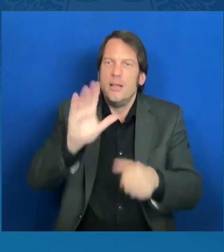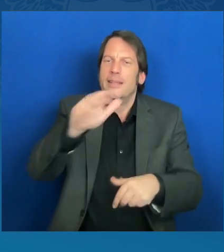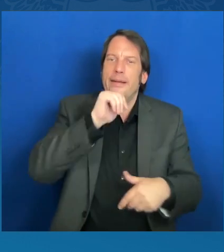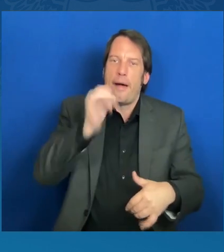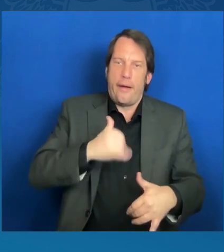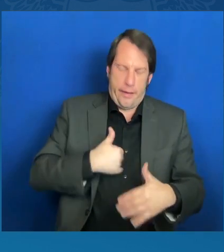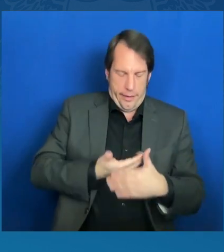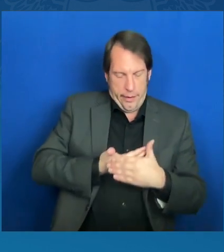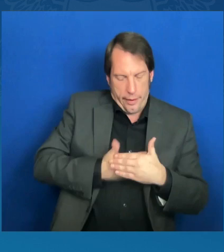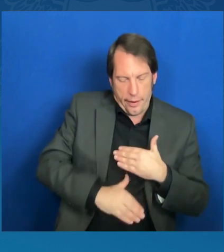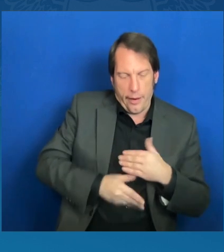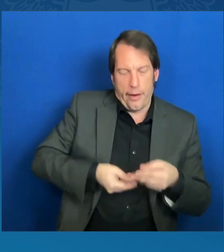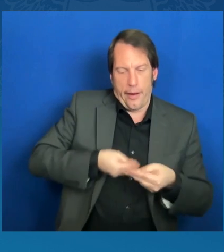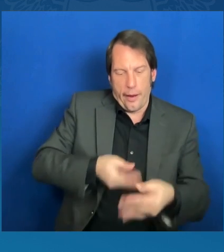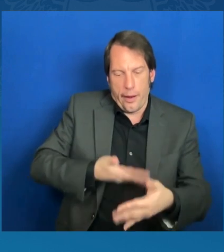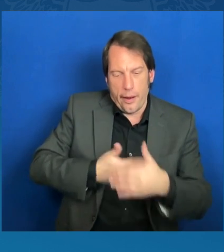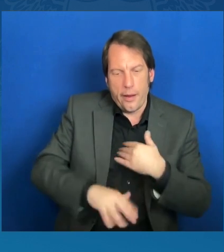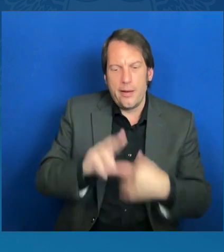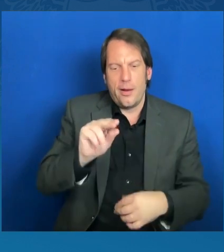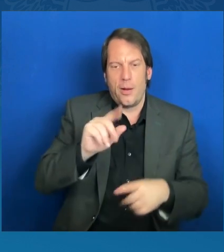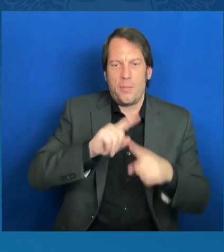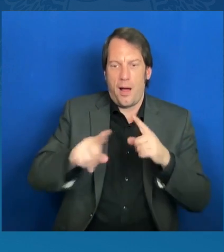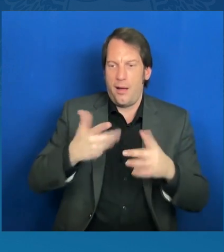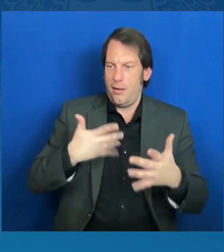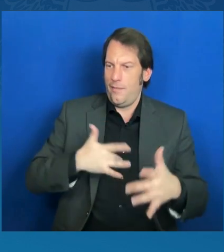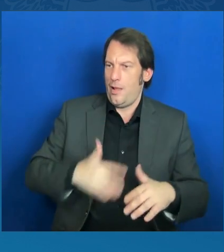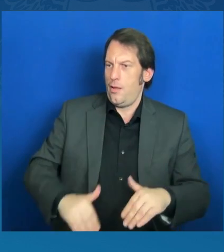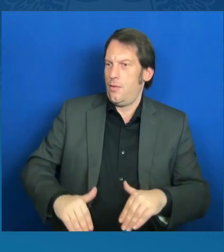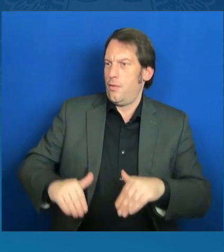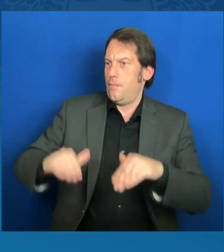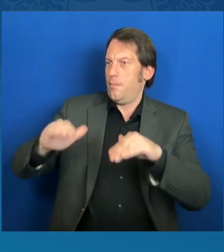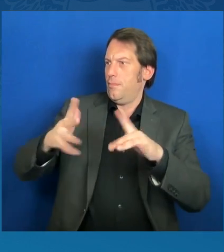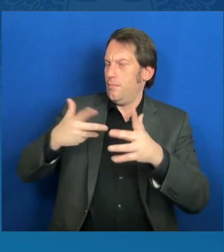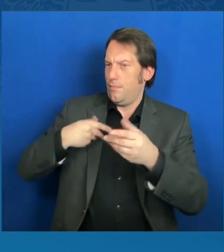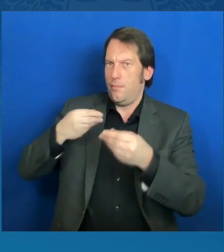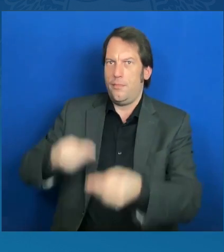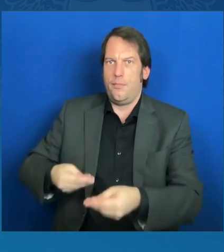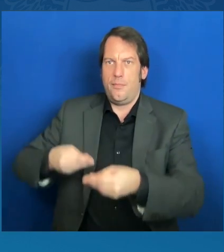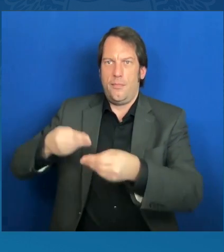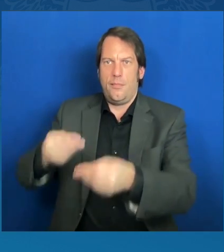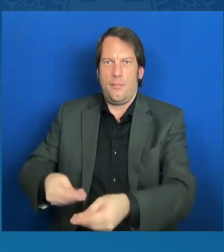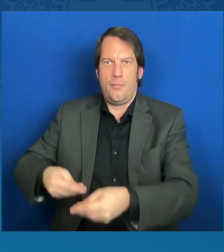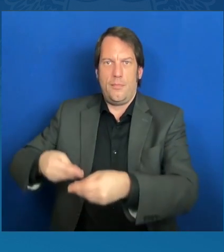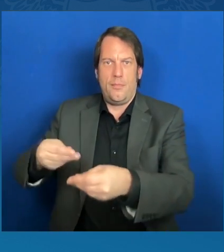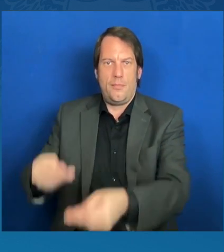And unless there is significant intervention that includes putting the resources